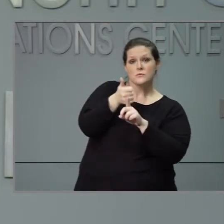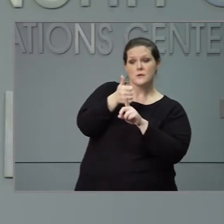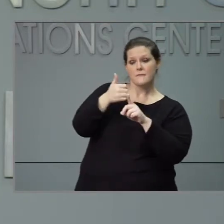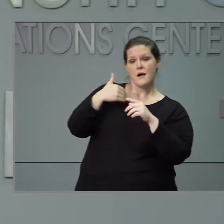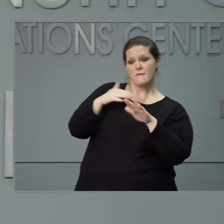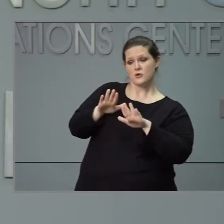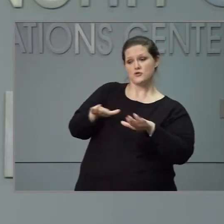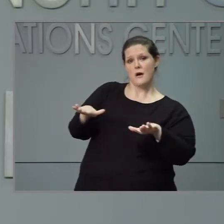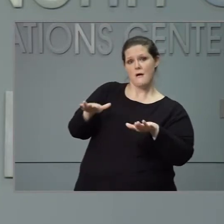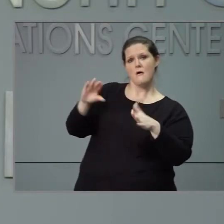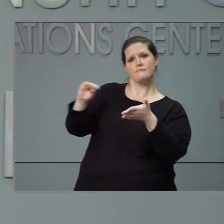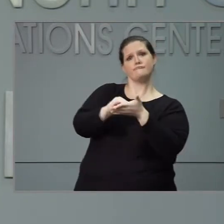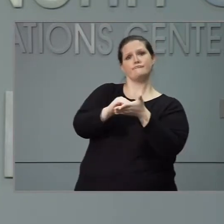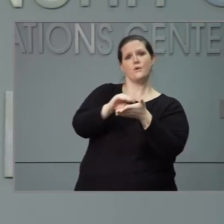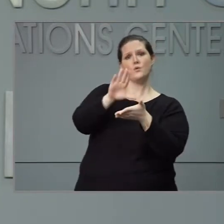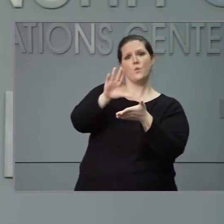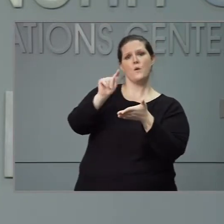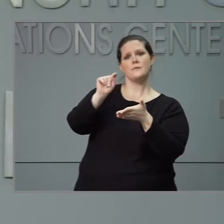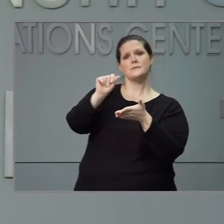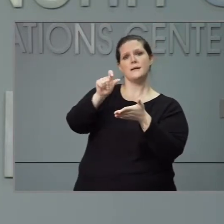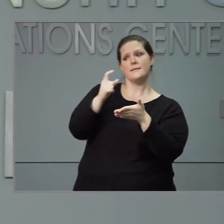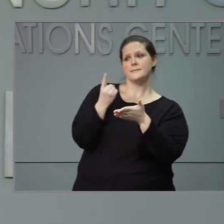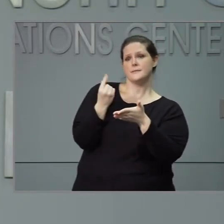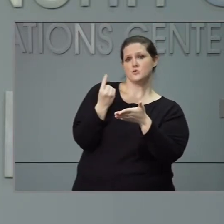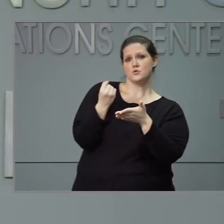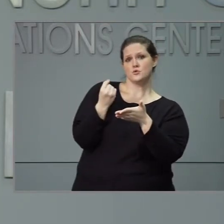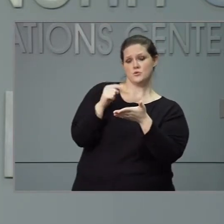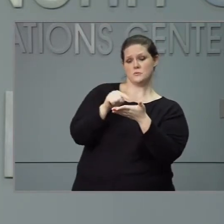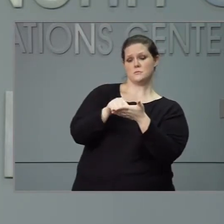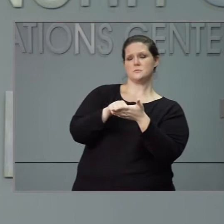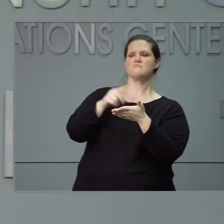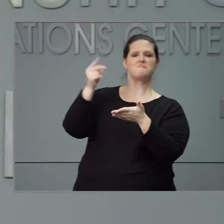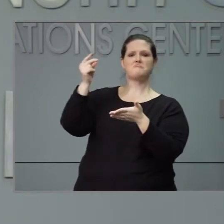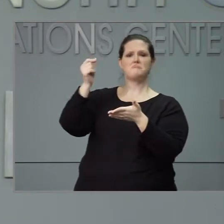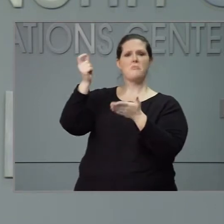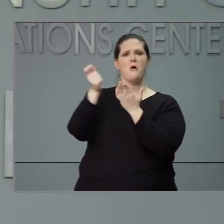YO. Y VAN A VER LAS OPCIONES MÁS CLARAS QUE NUNCA, DURANTE LA